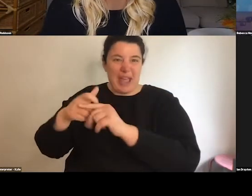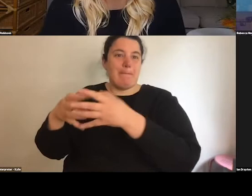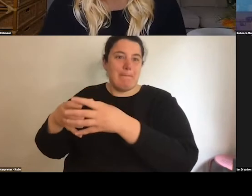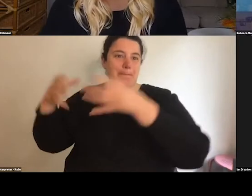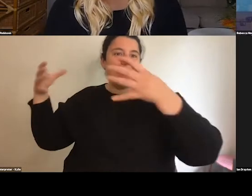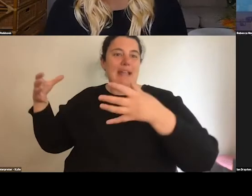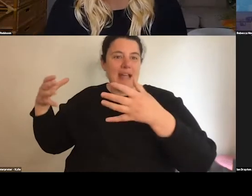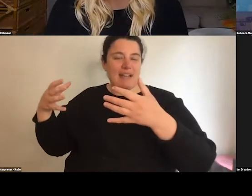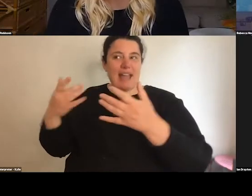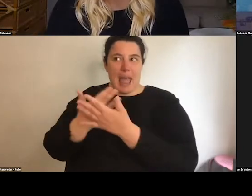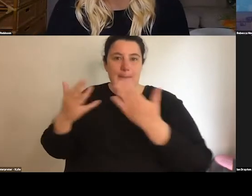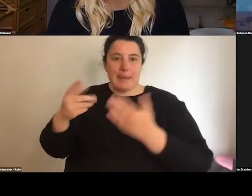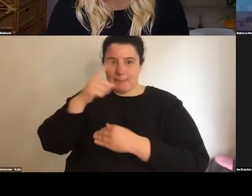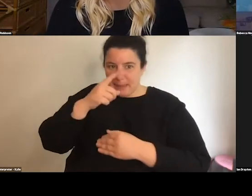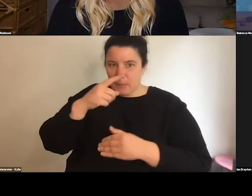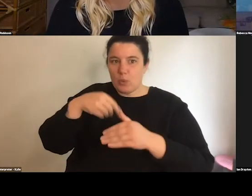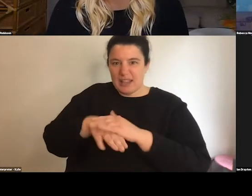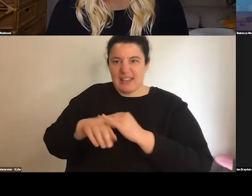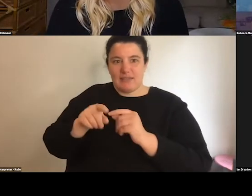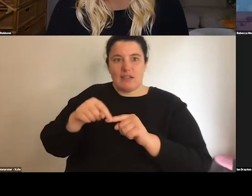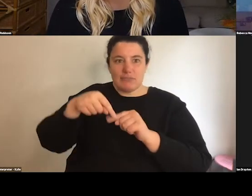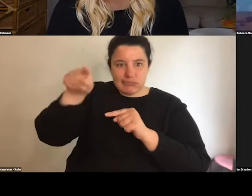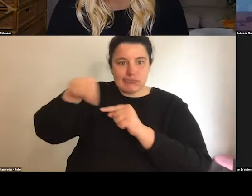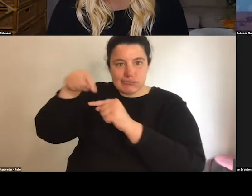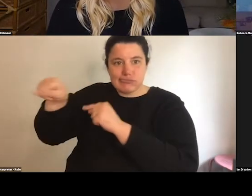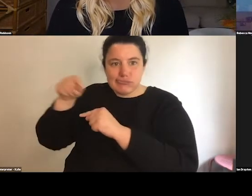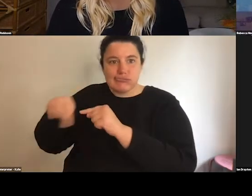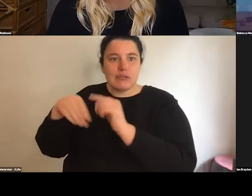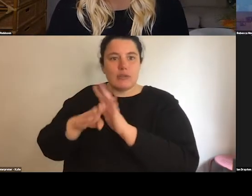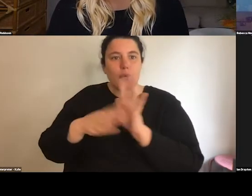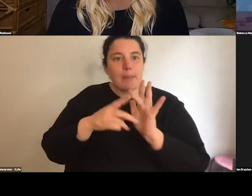of people that have been deployed into the Middle East far exceed those that Australians have.